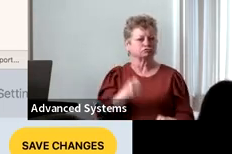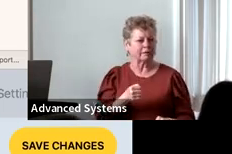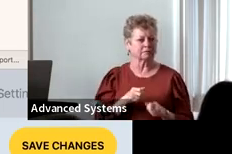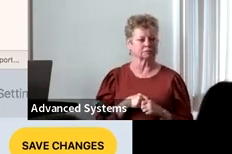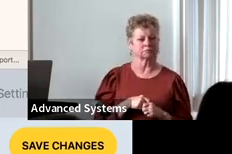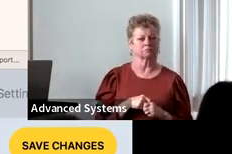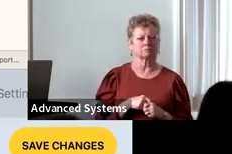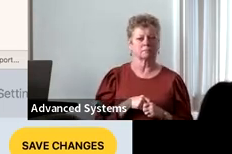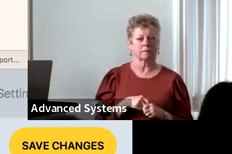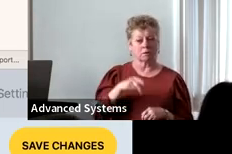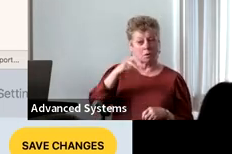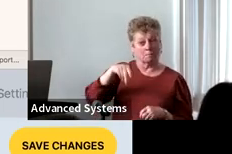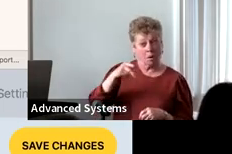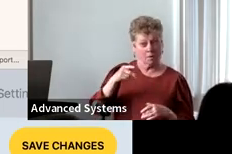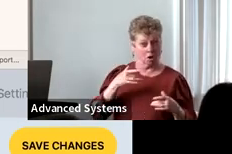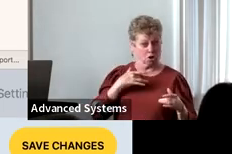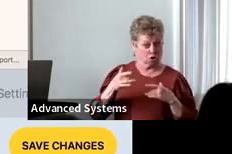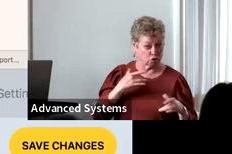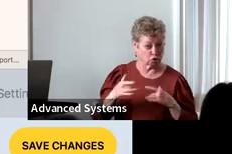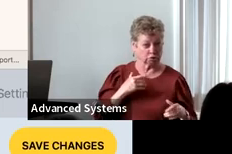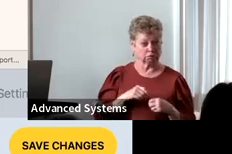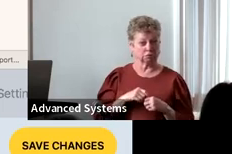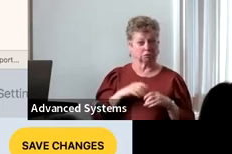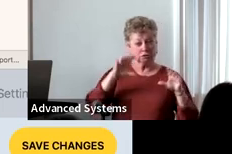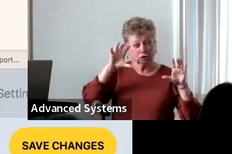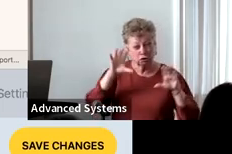So purples are concerns. Darker purples, bigger concerns.